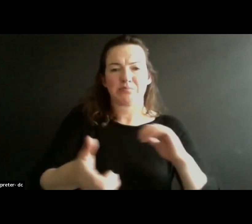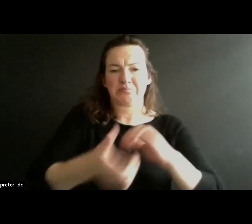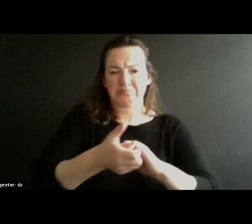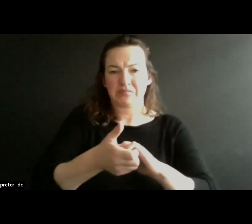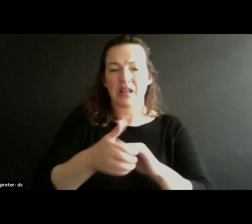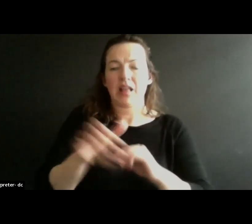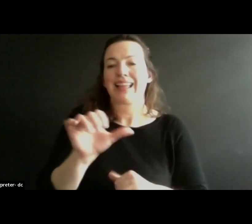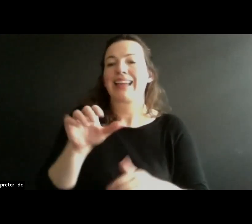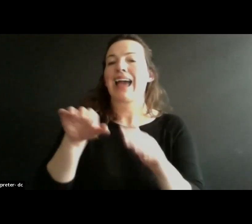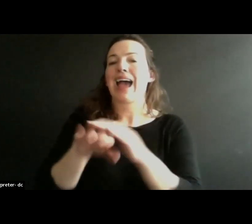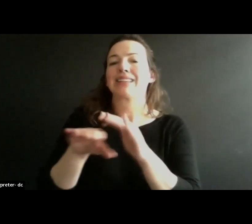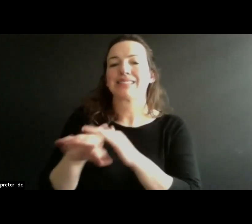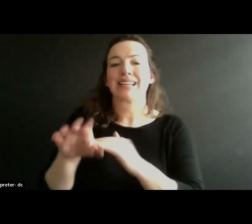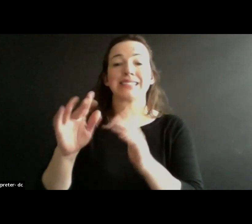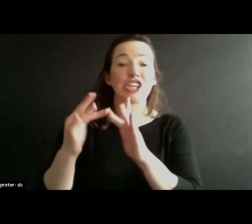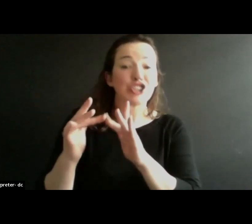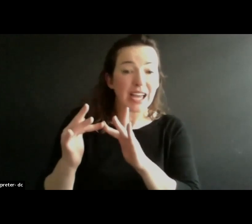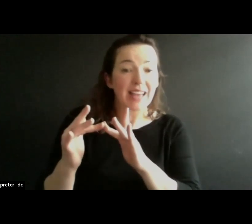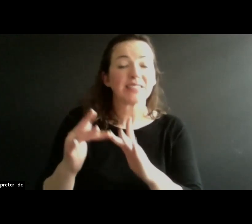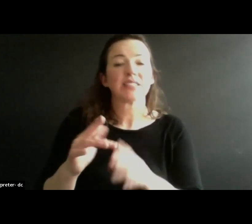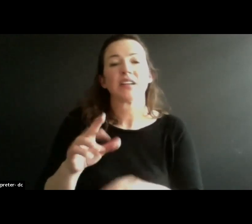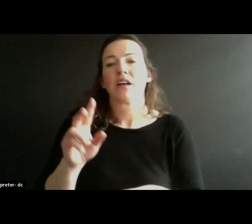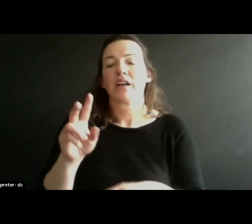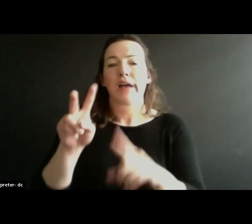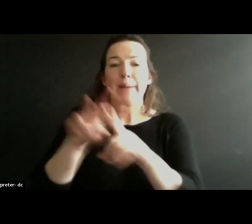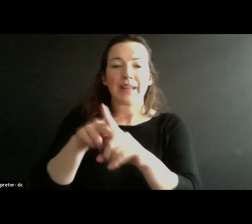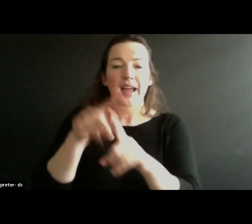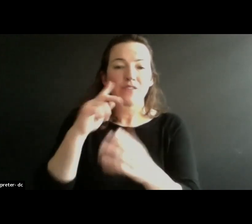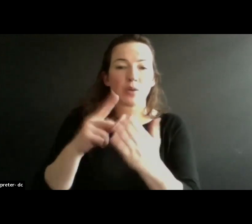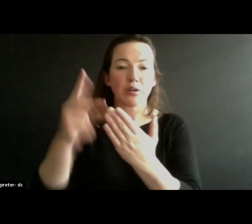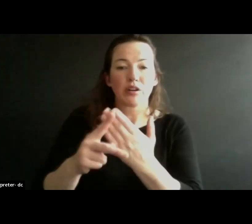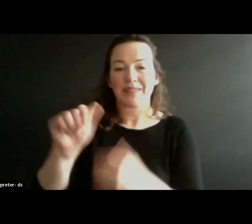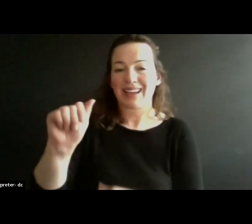to Internet resources applying to programs like acp getting connected to an Internet